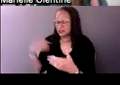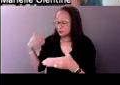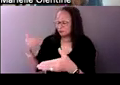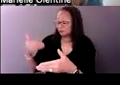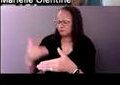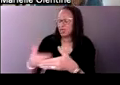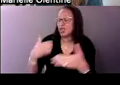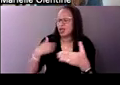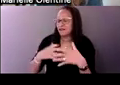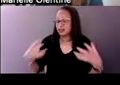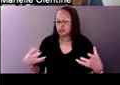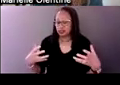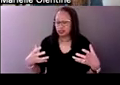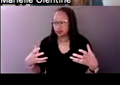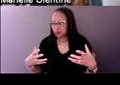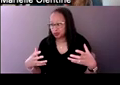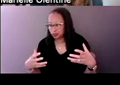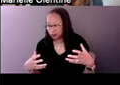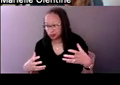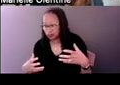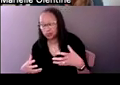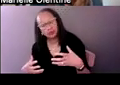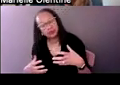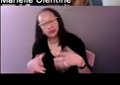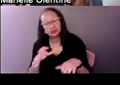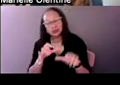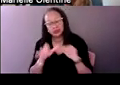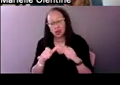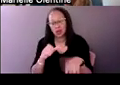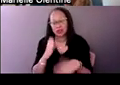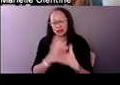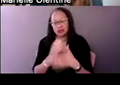easier to release and get it out to folks.